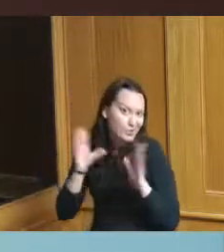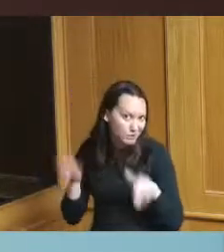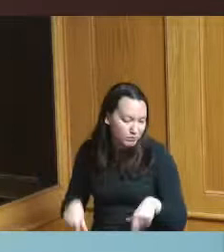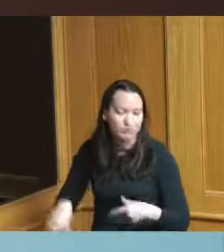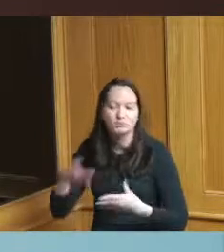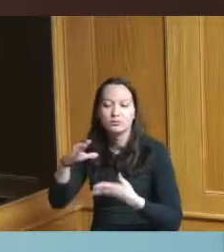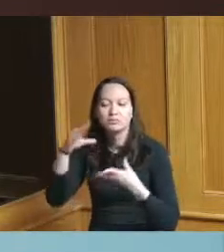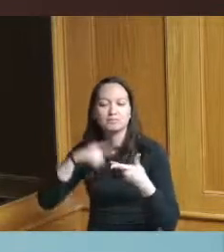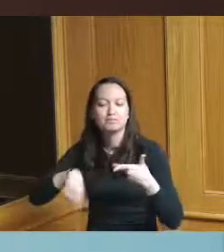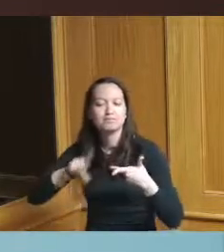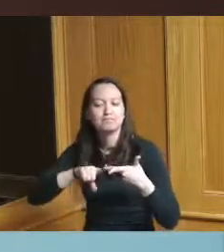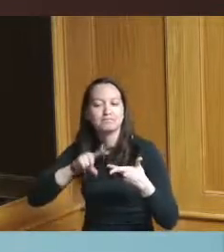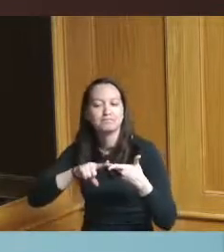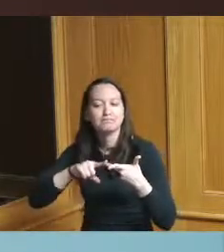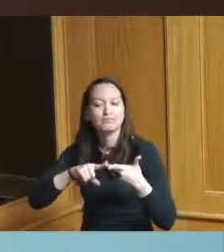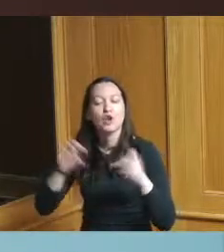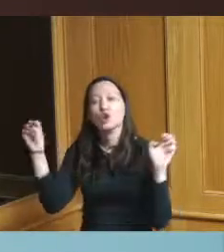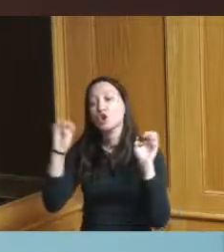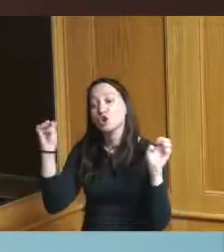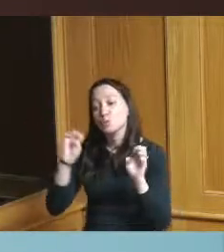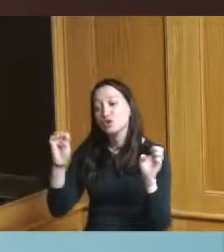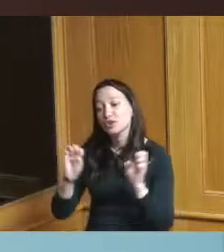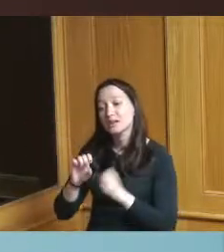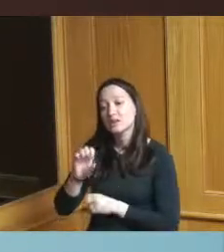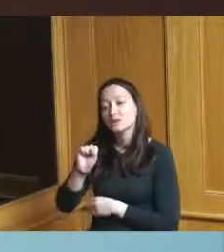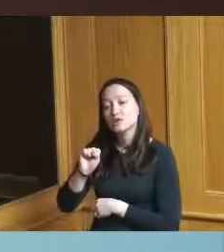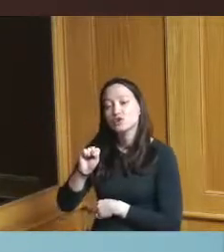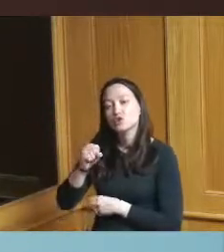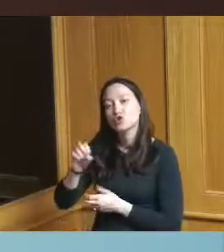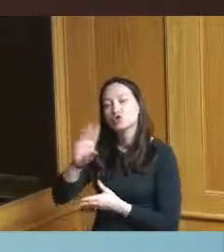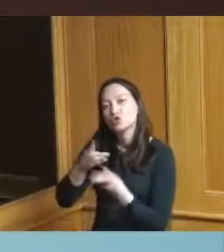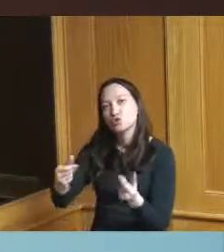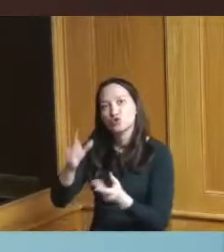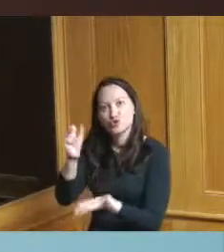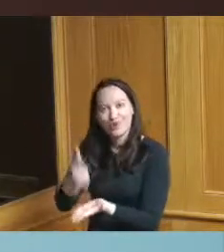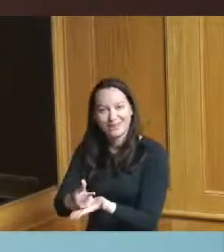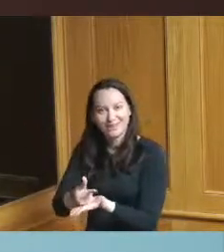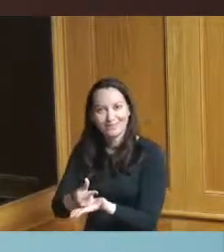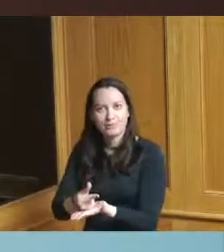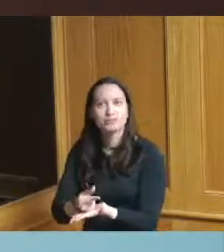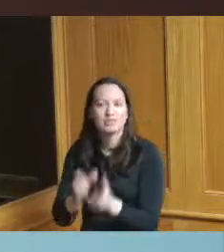finally the emerging emergency solutions grant that is administered by the continuum of care